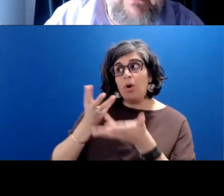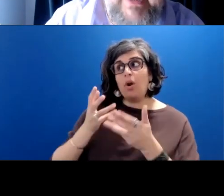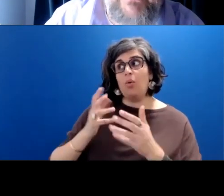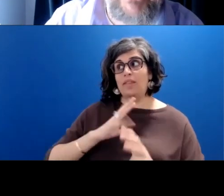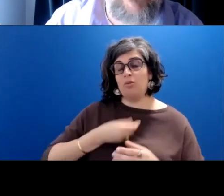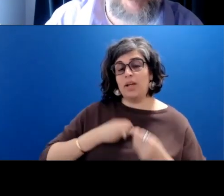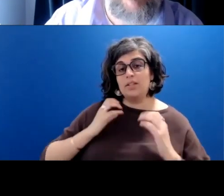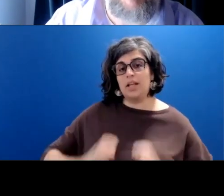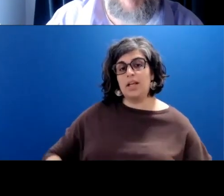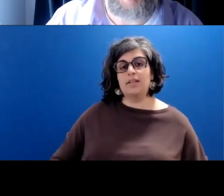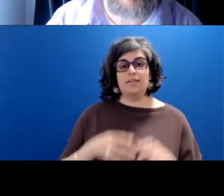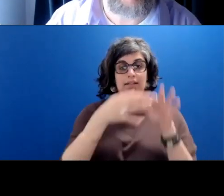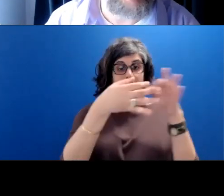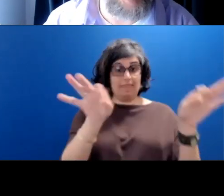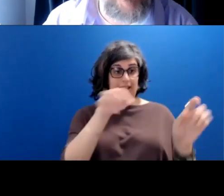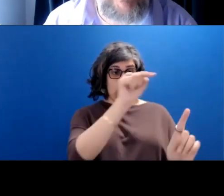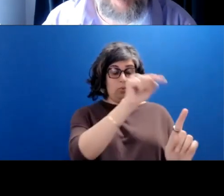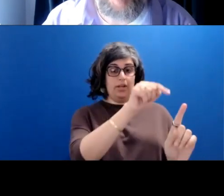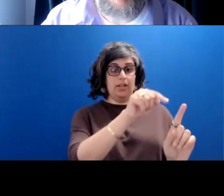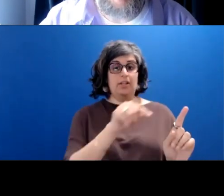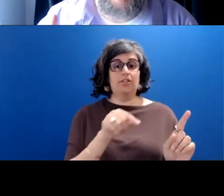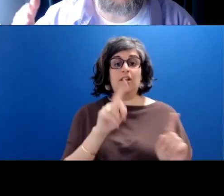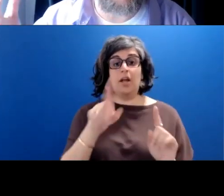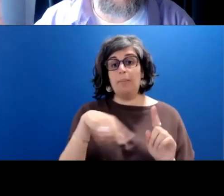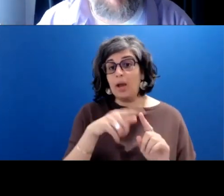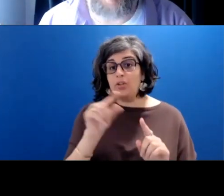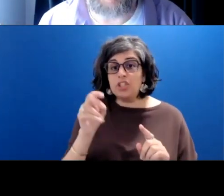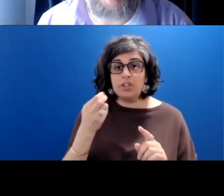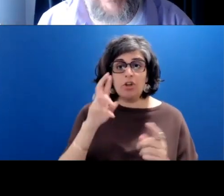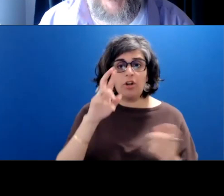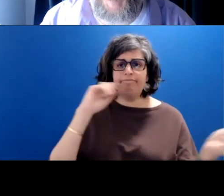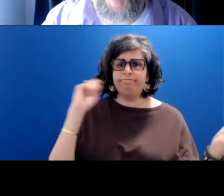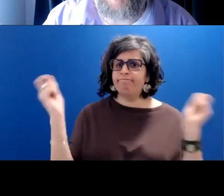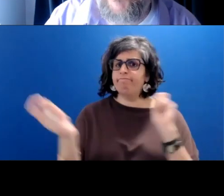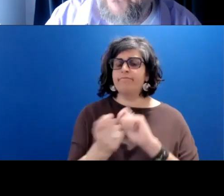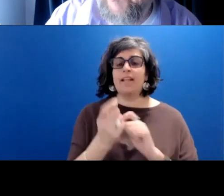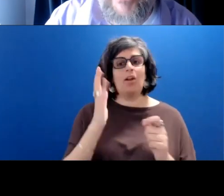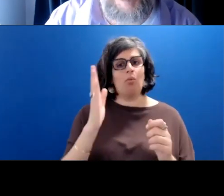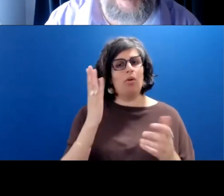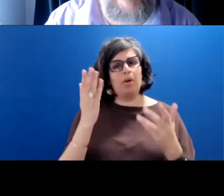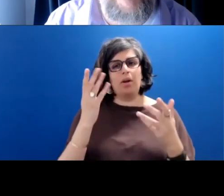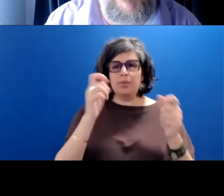The language, how we talk about gender has changed and it will probably continue to evolve and shift